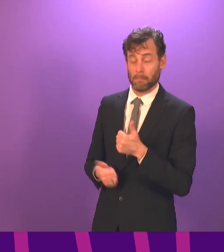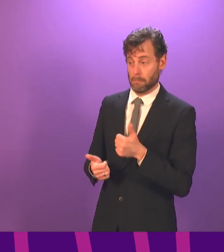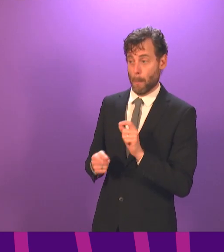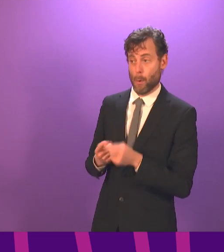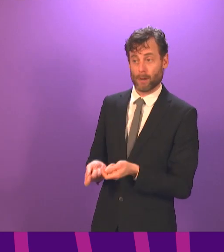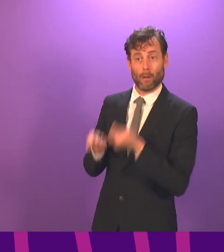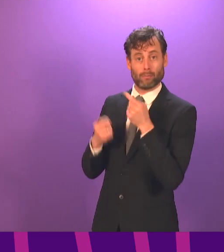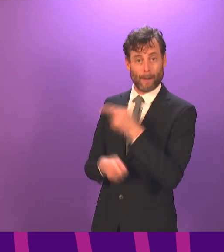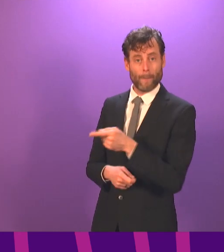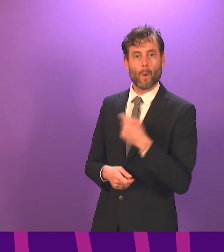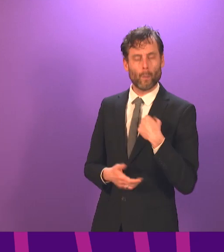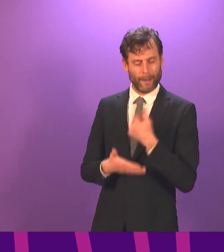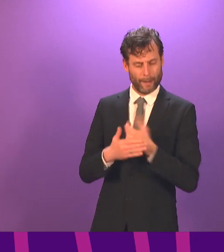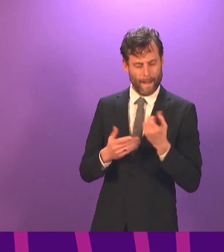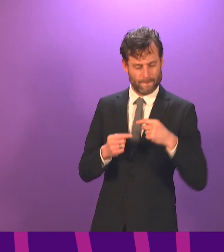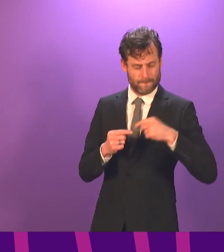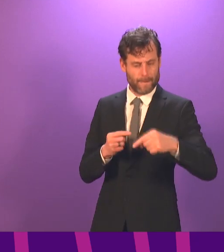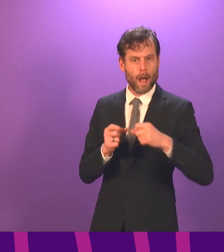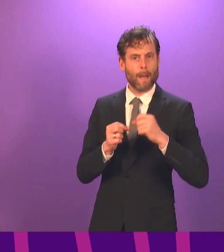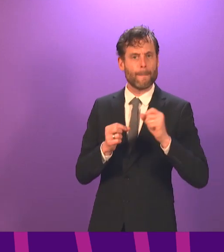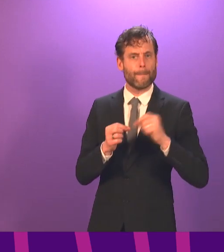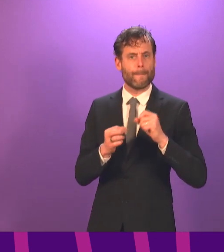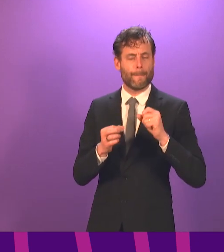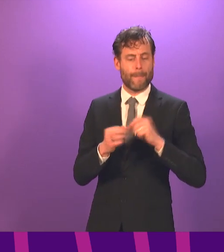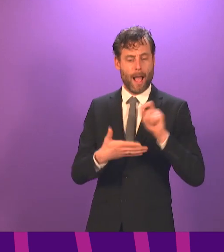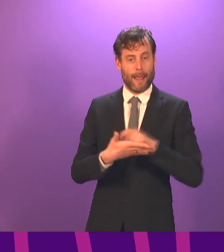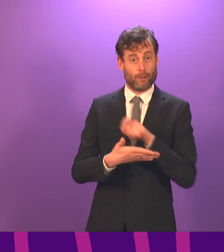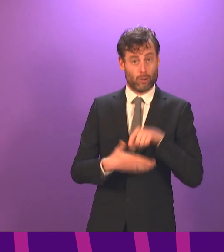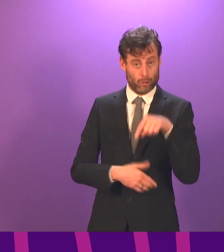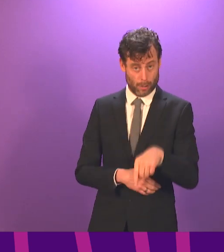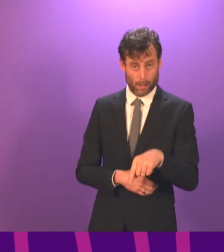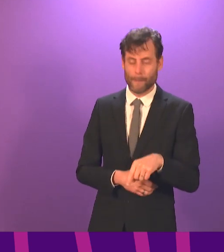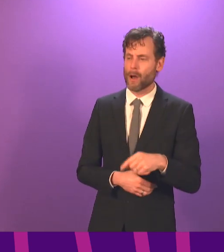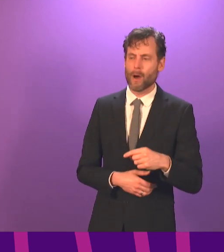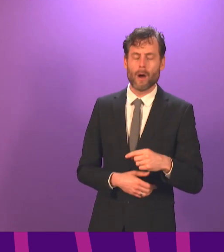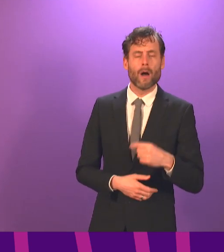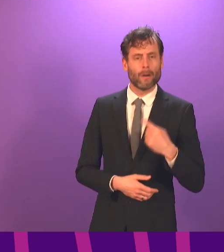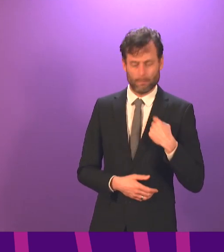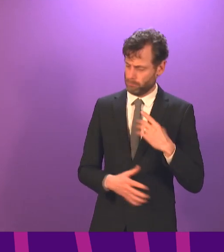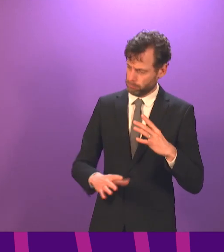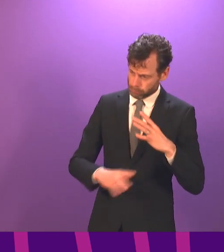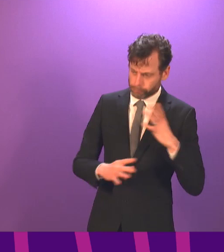Lessons from by-elections are always assessed on an on-going basis. I will be happy to arrange a